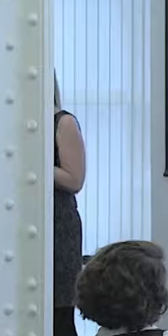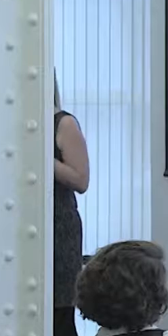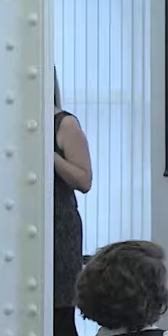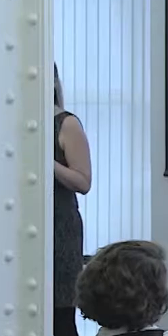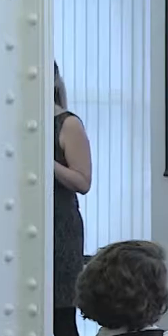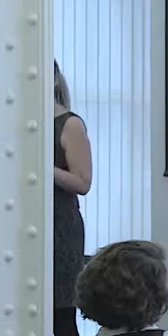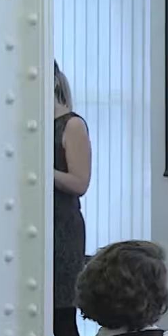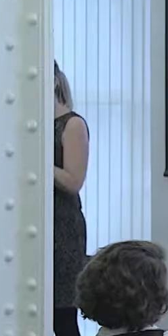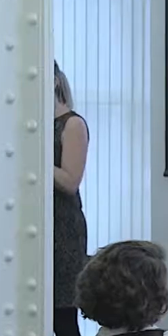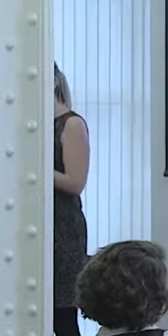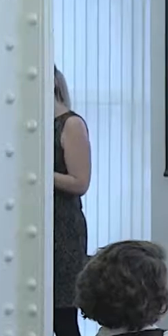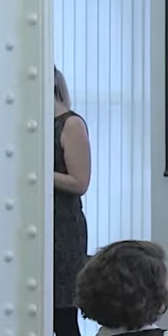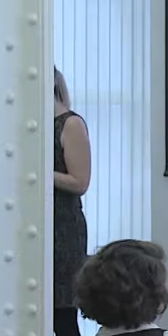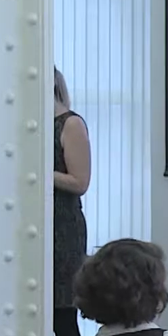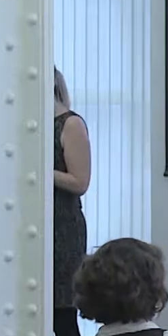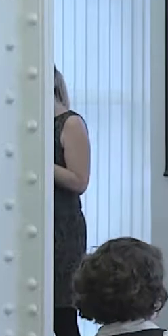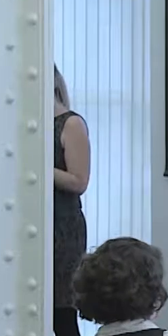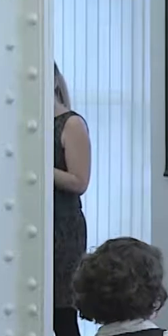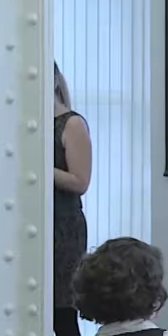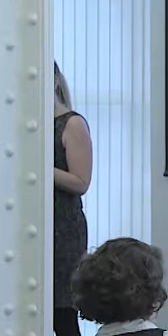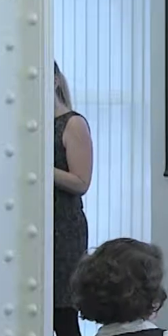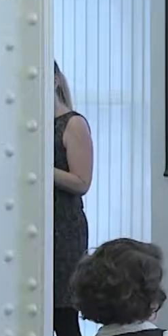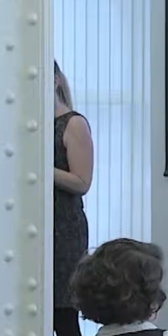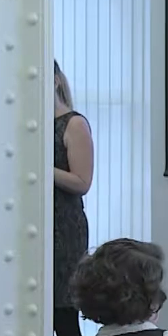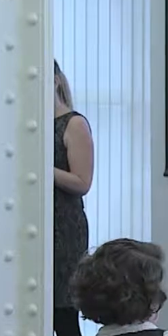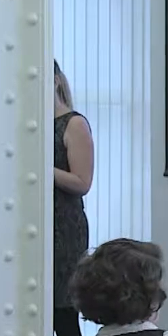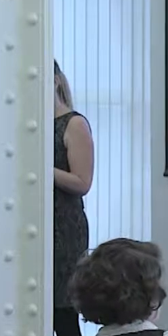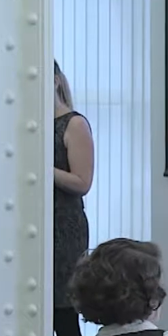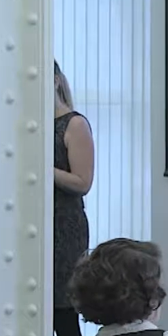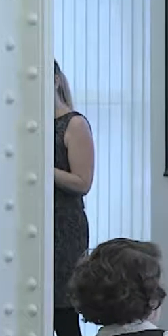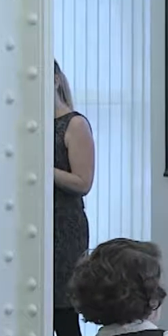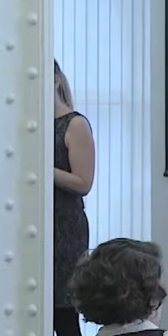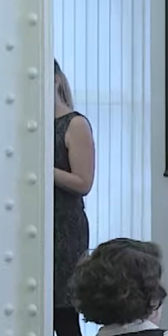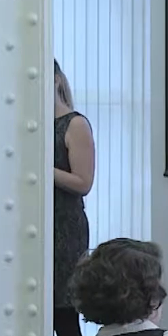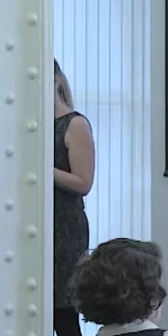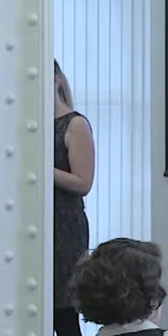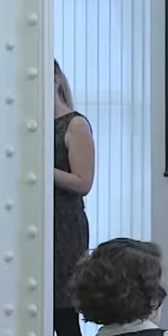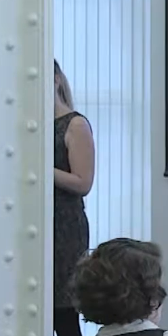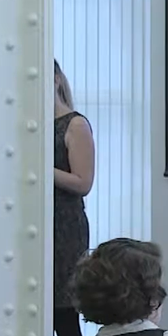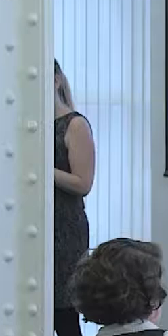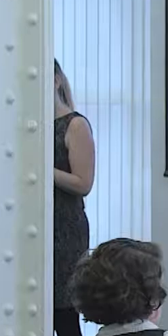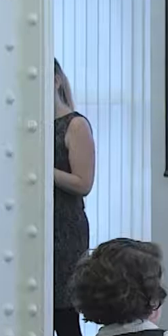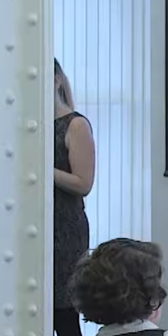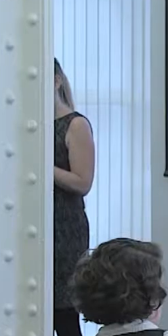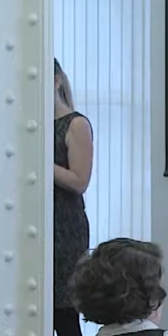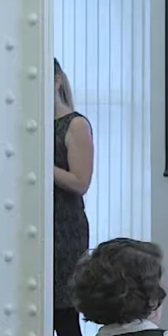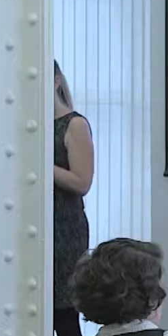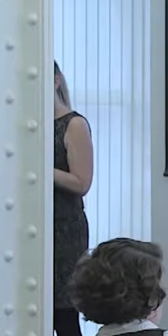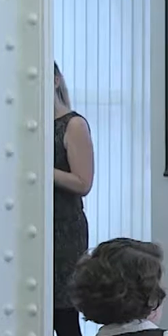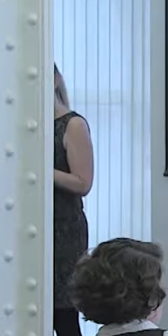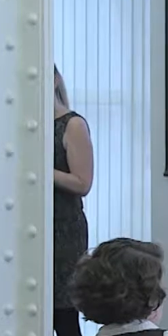for one of the things is, okay we're going to go to the dungeon so we can talk about alternate sexuality, that's been great fun.